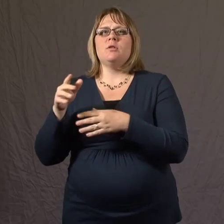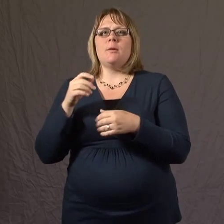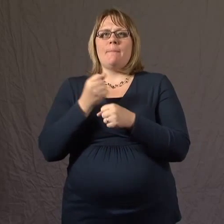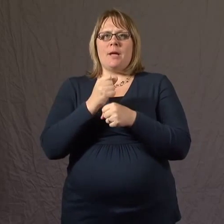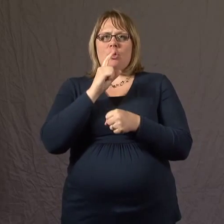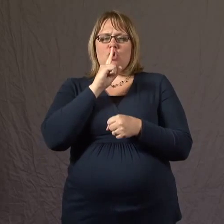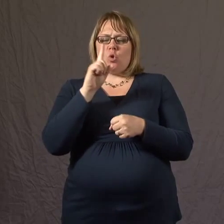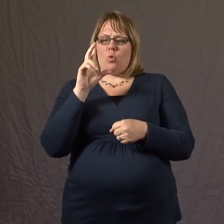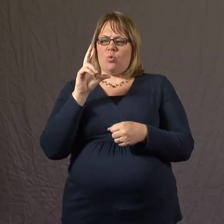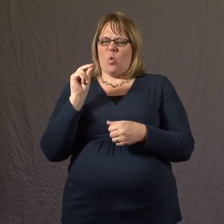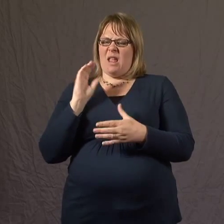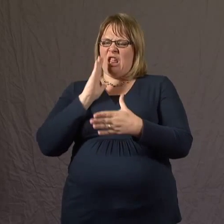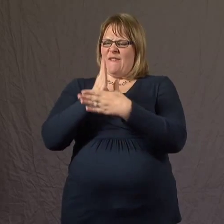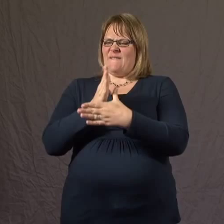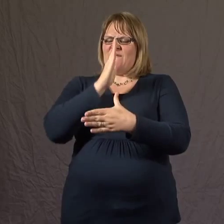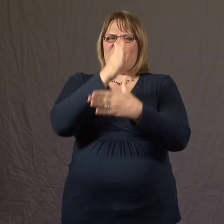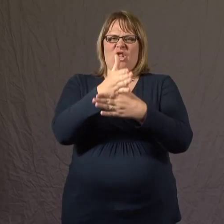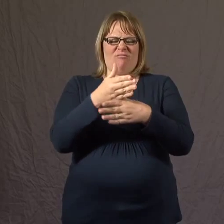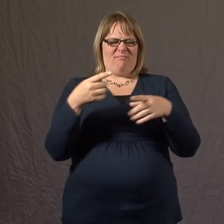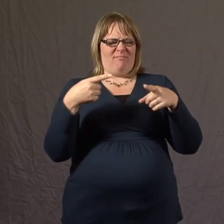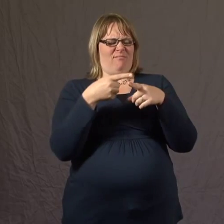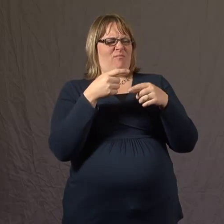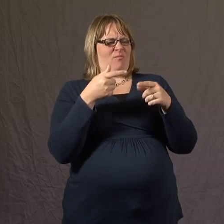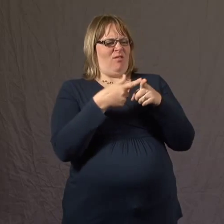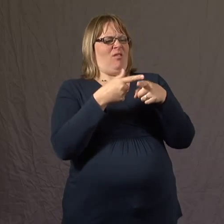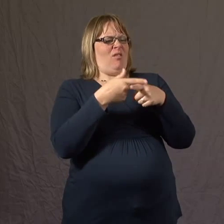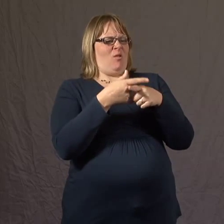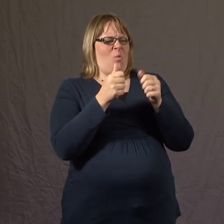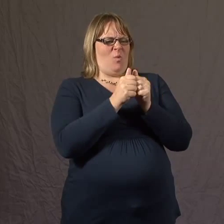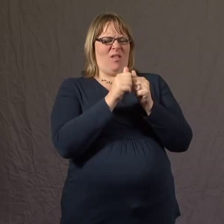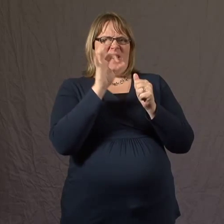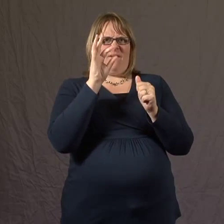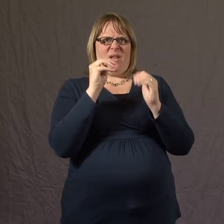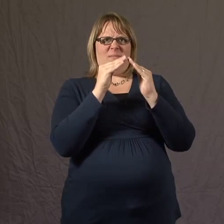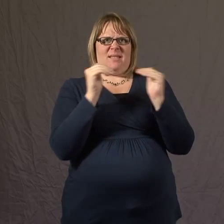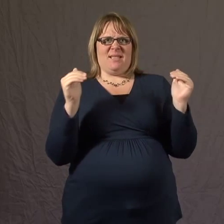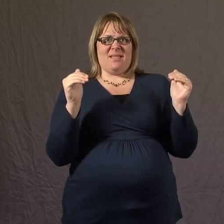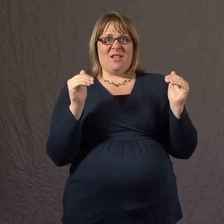You also need to test the system in different rooms. There may be interference with the